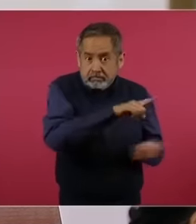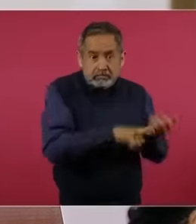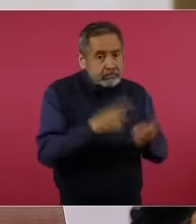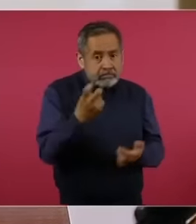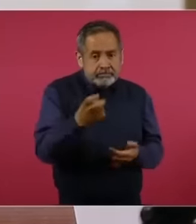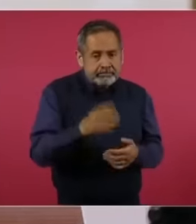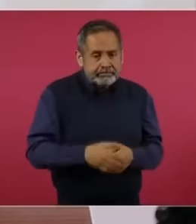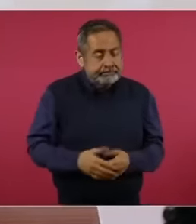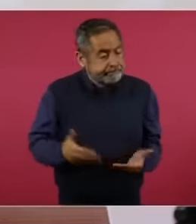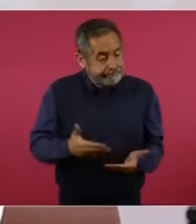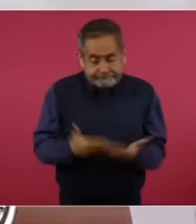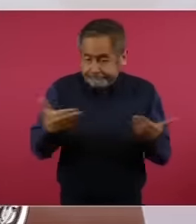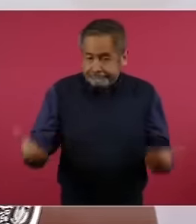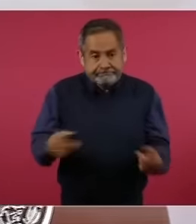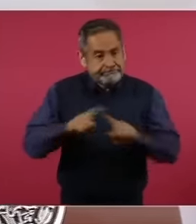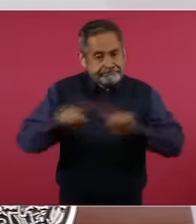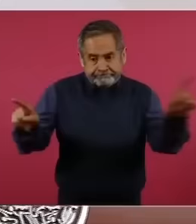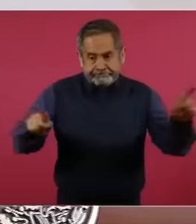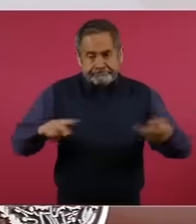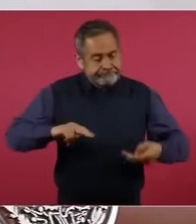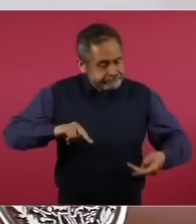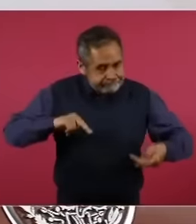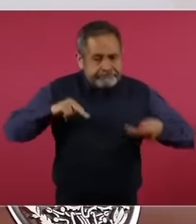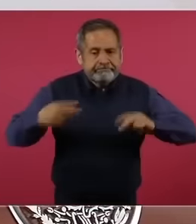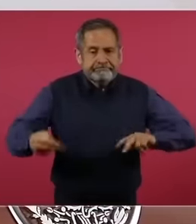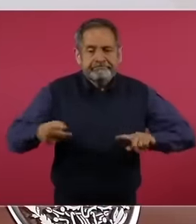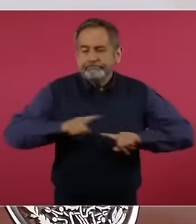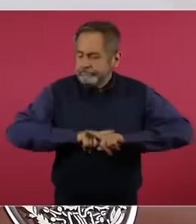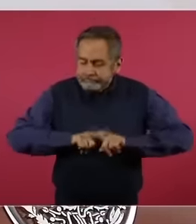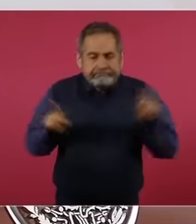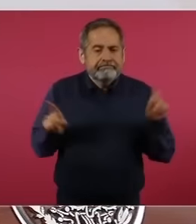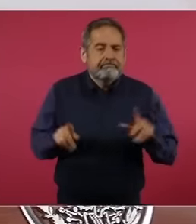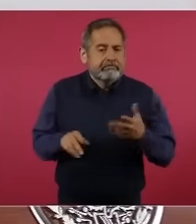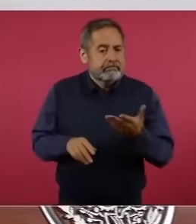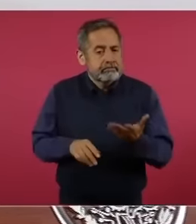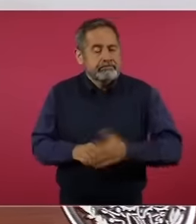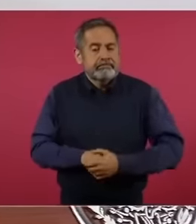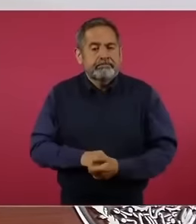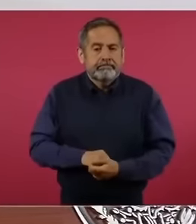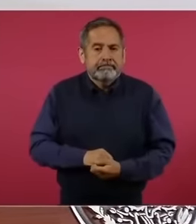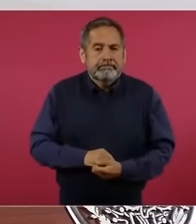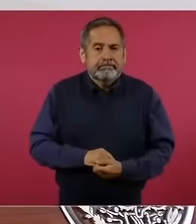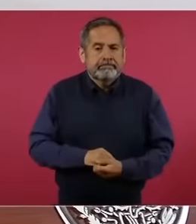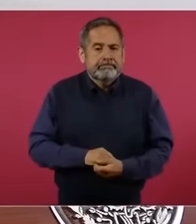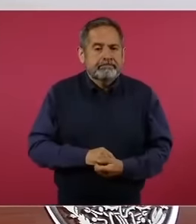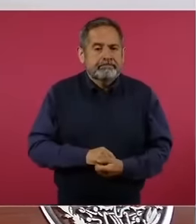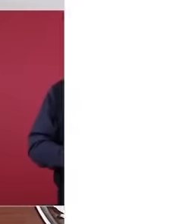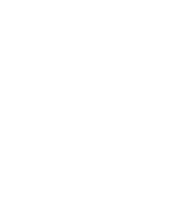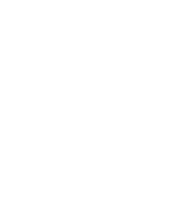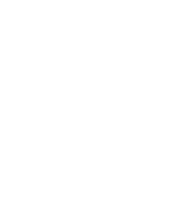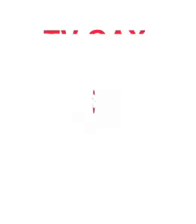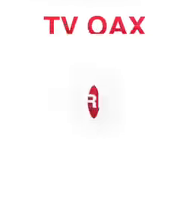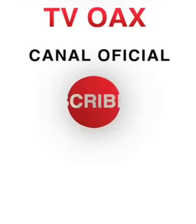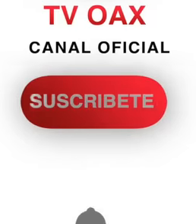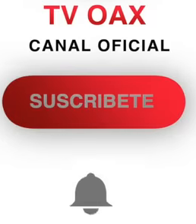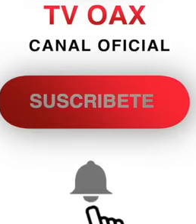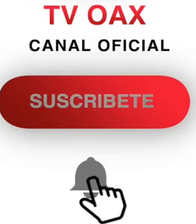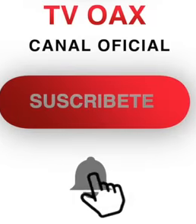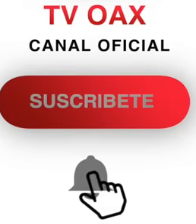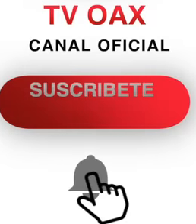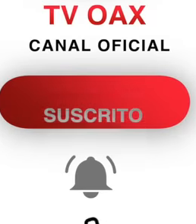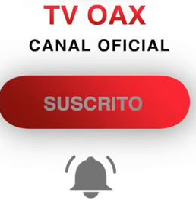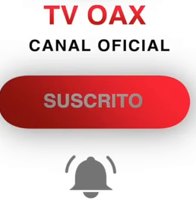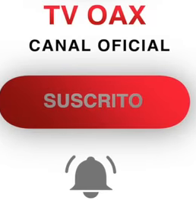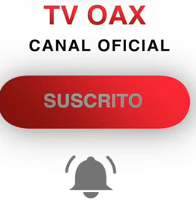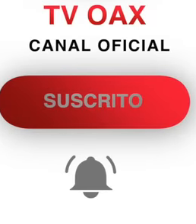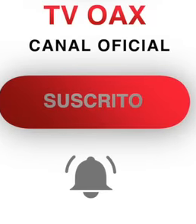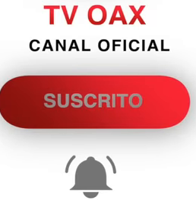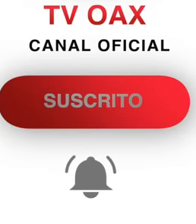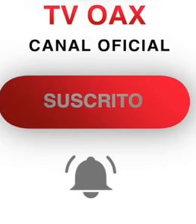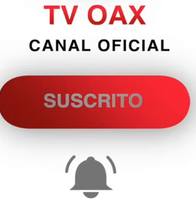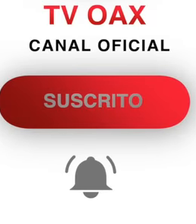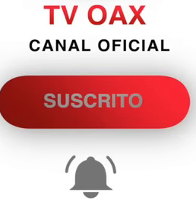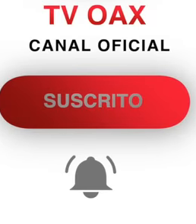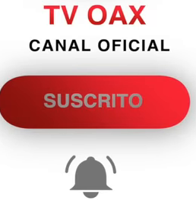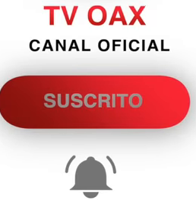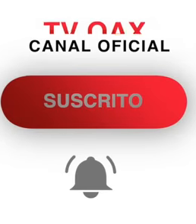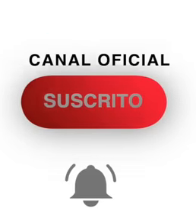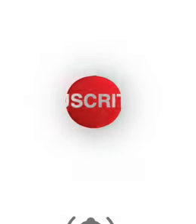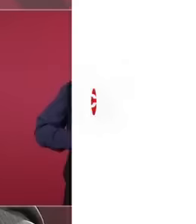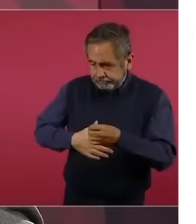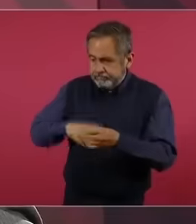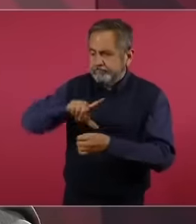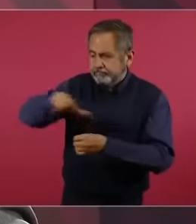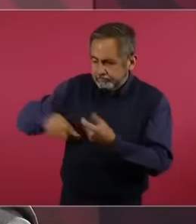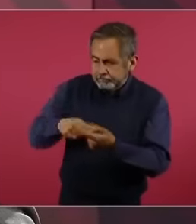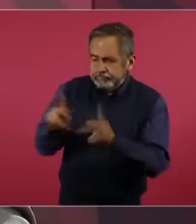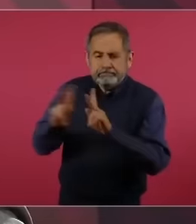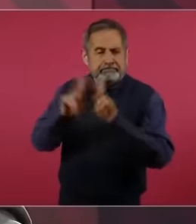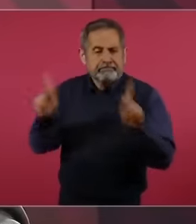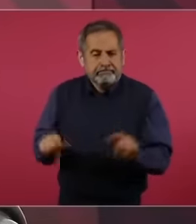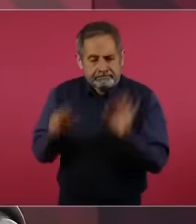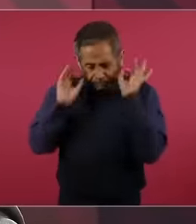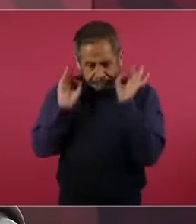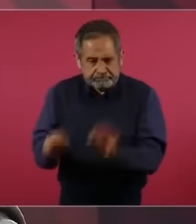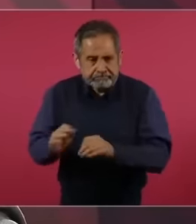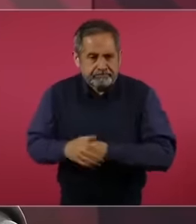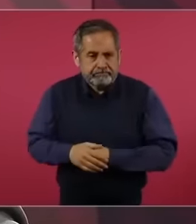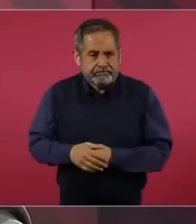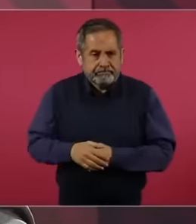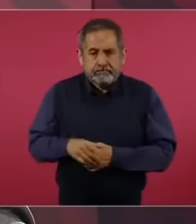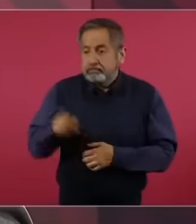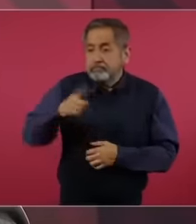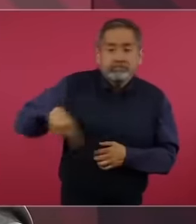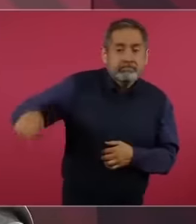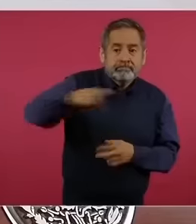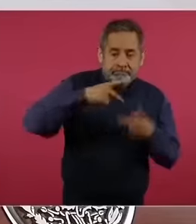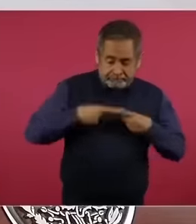Now not now let's see eh the Peace is the fruit of justice and we are not born bad. It is the